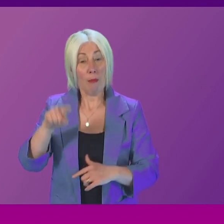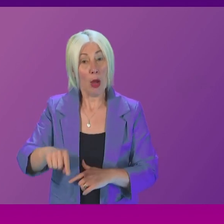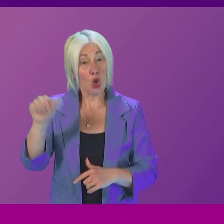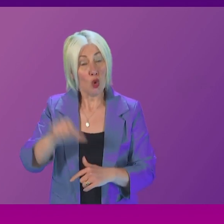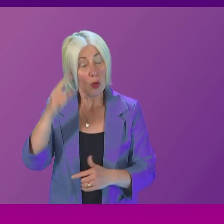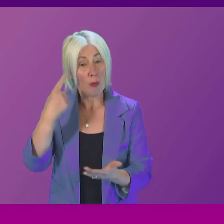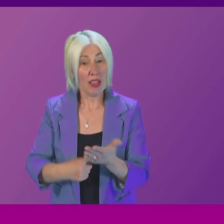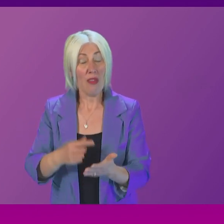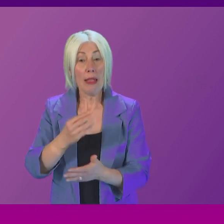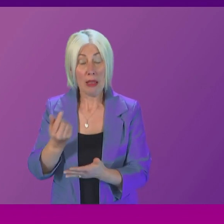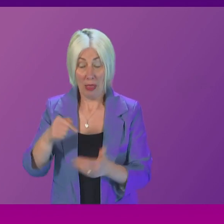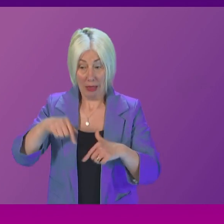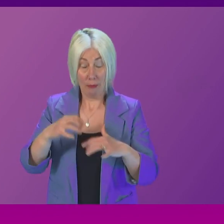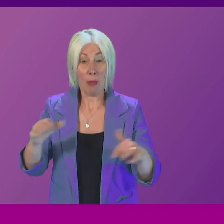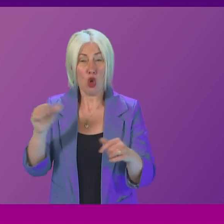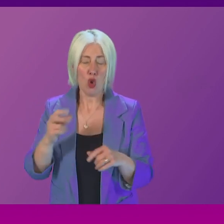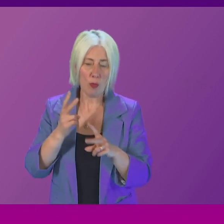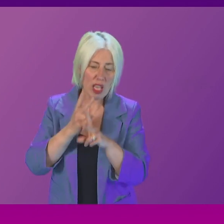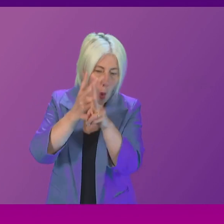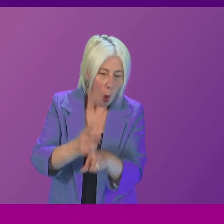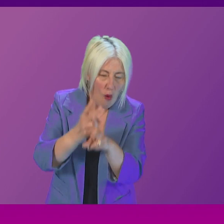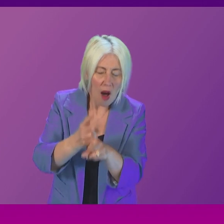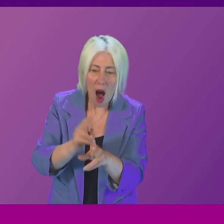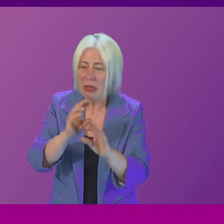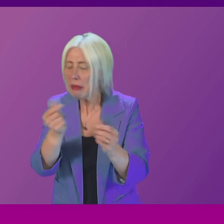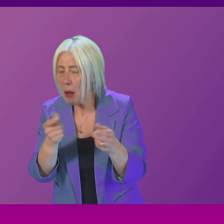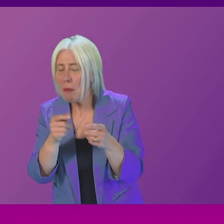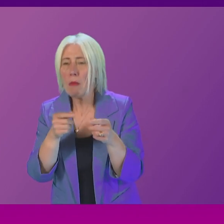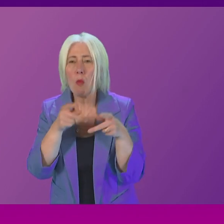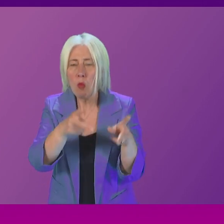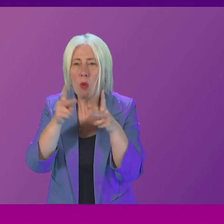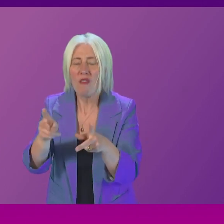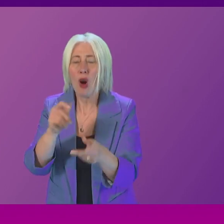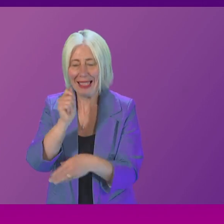have some oversight of significant changes to sentencing policy in Scotland?